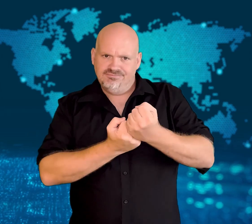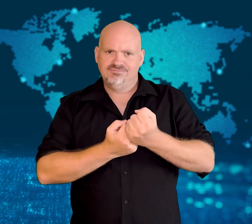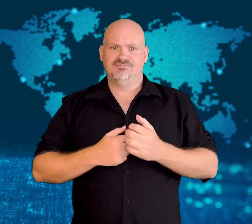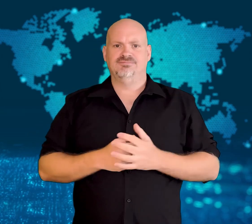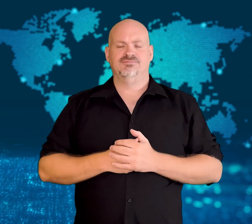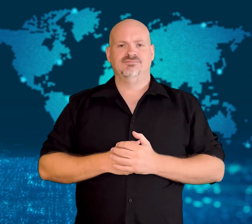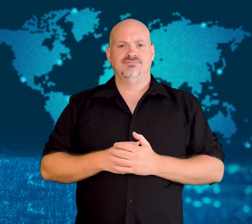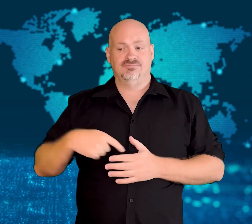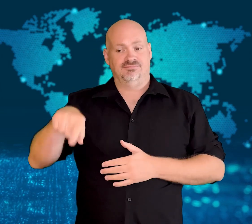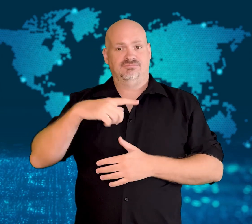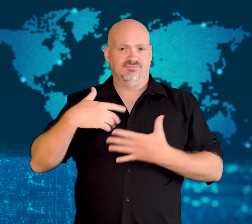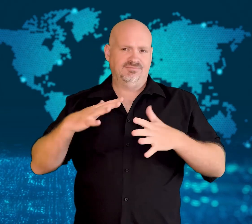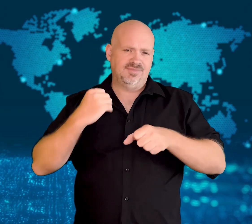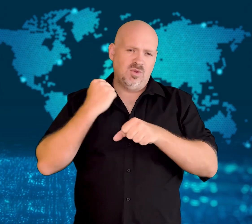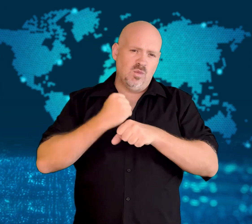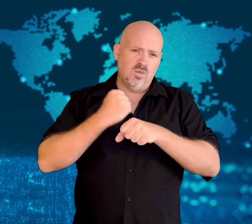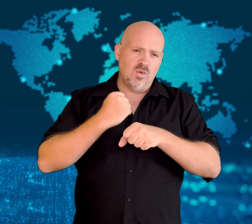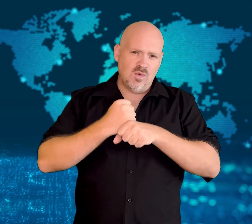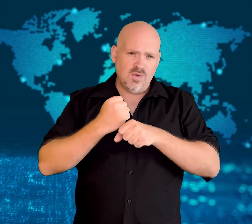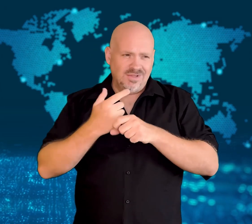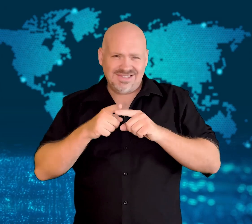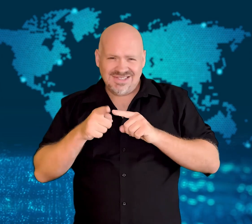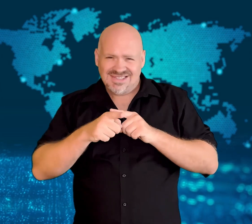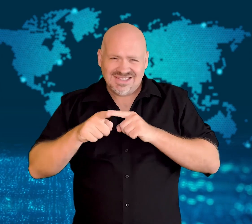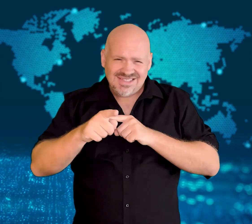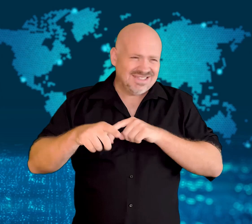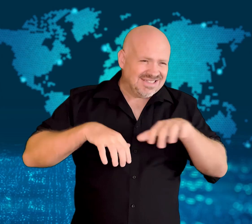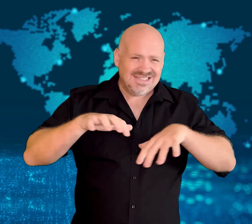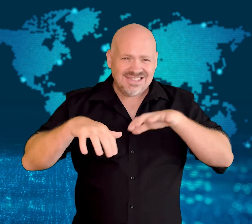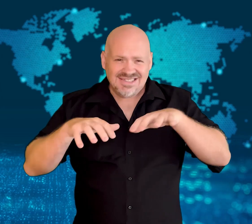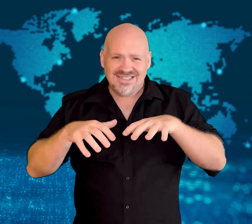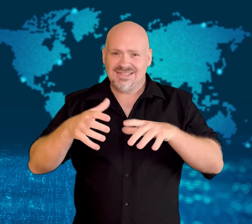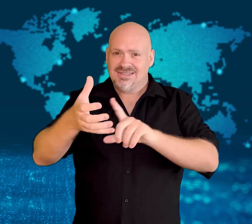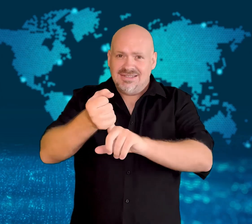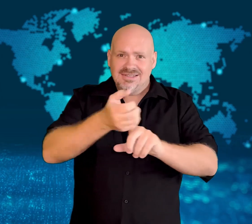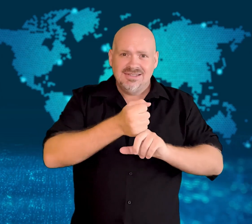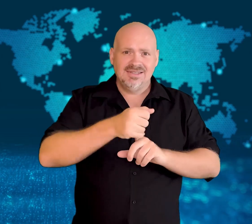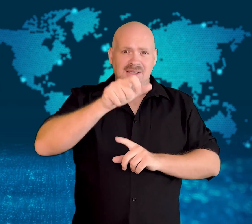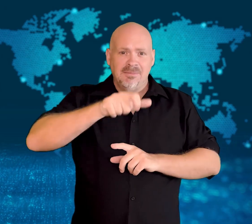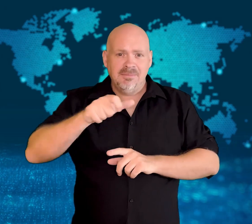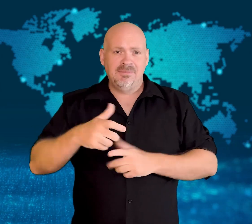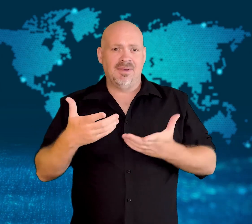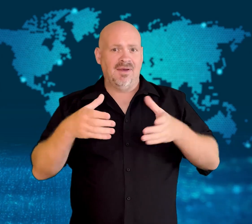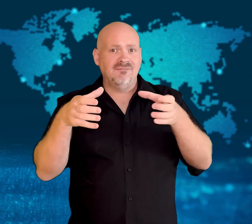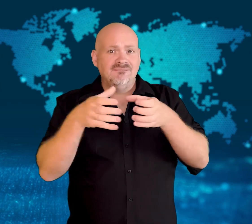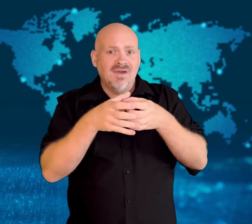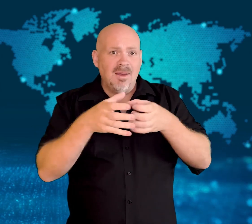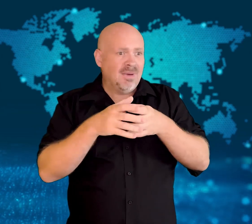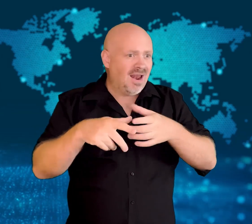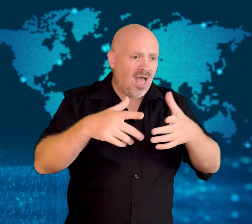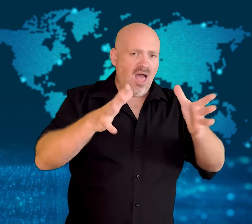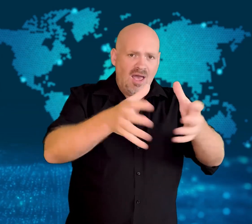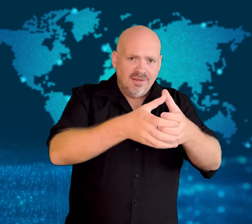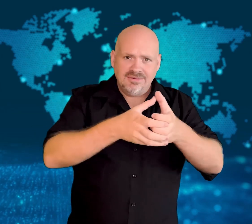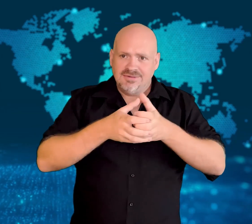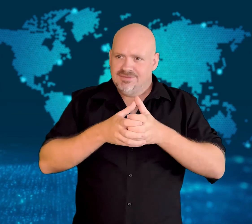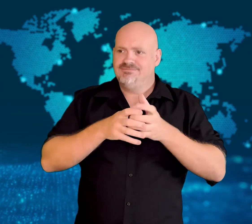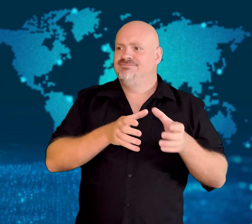They have worked to reach and evacuate stranded people, relocating